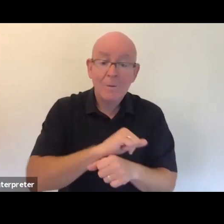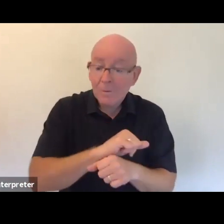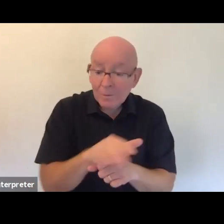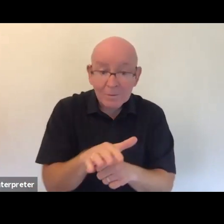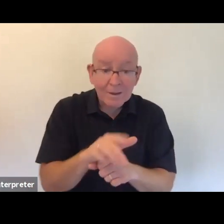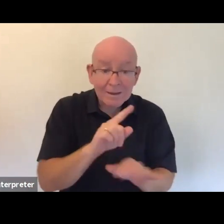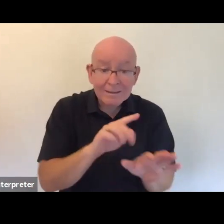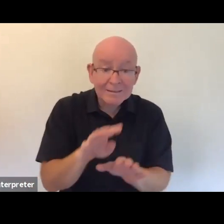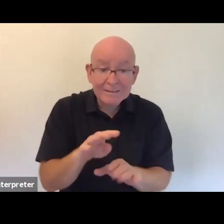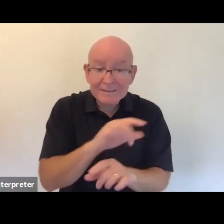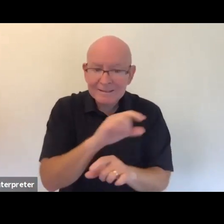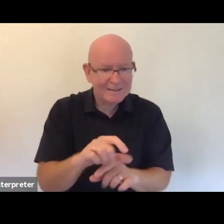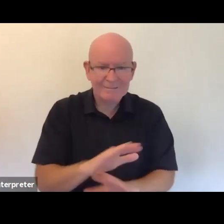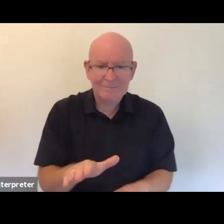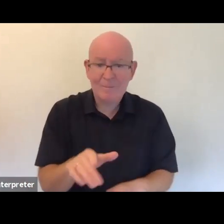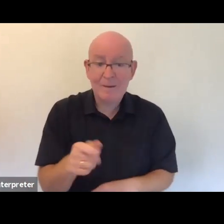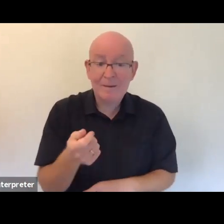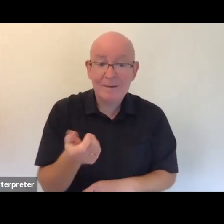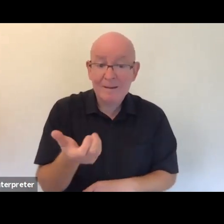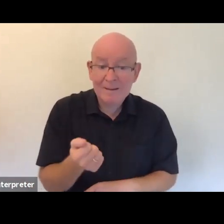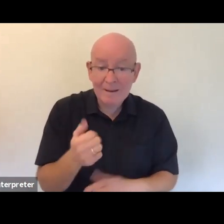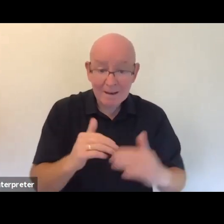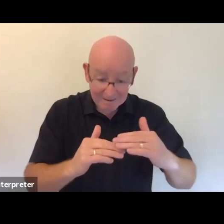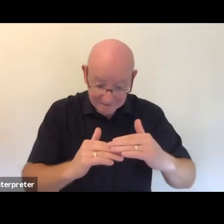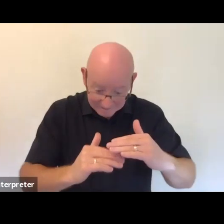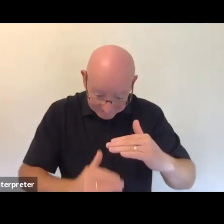So these are the things happening in Timor Leste for…